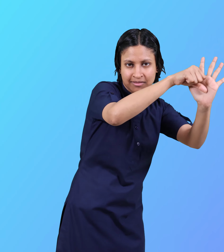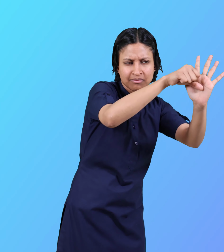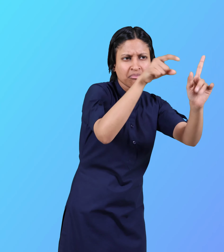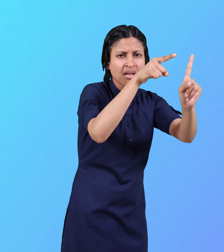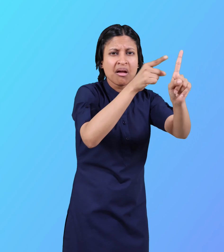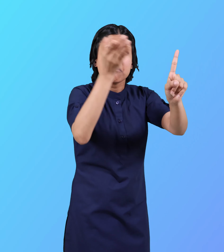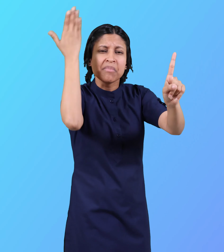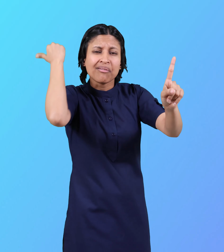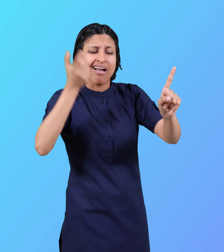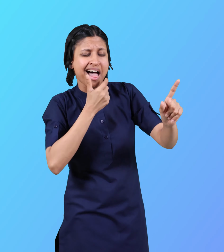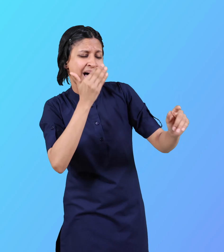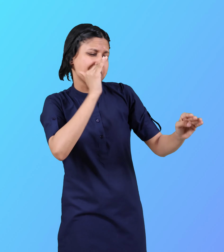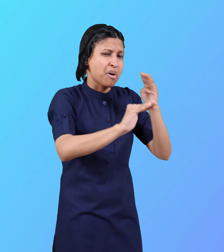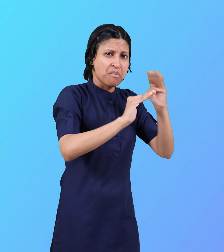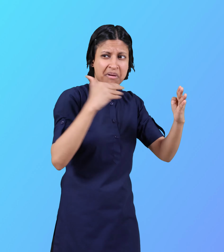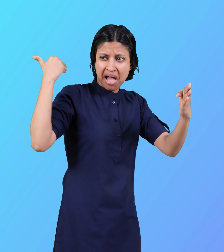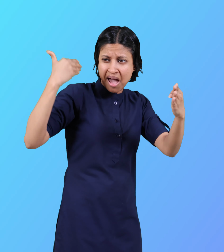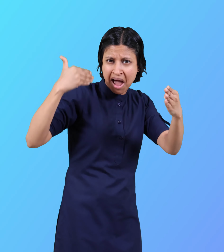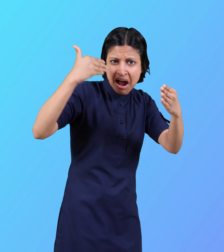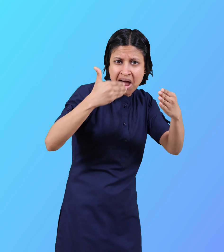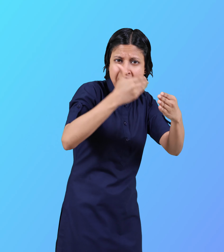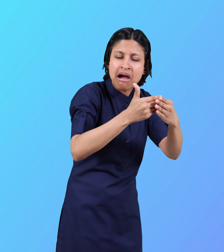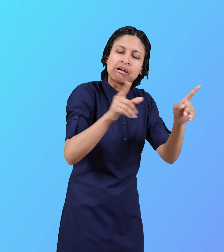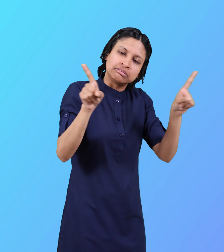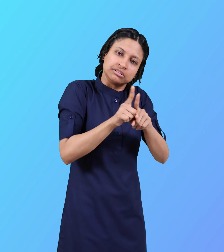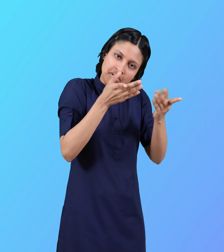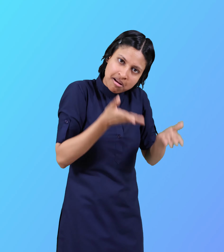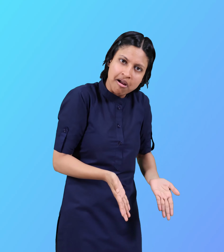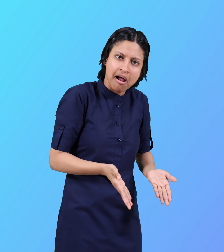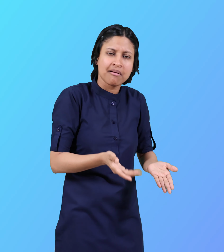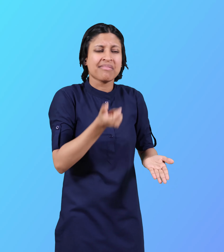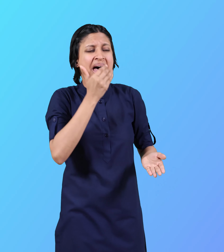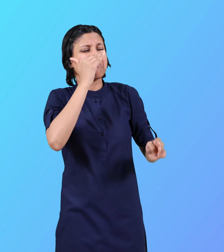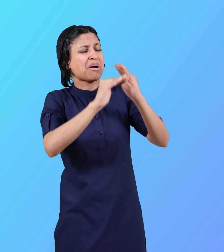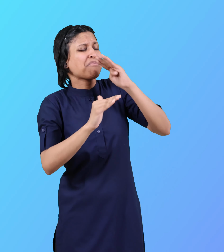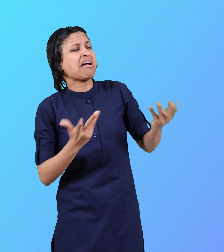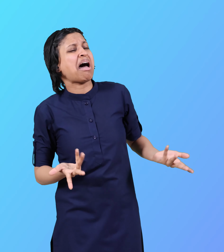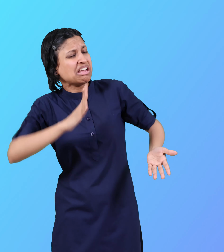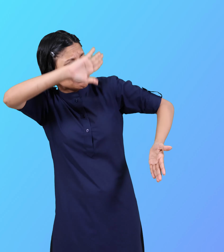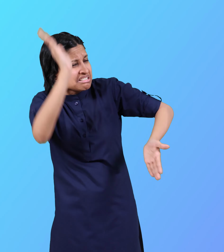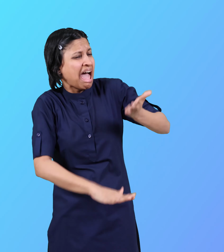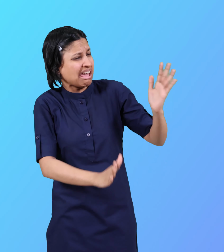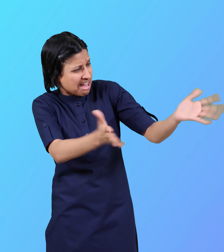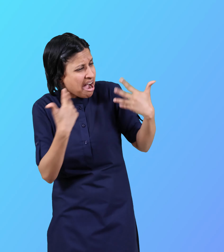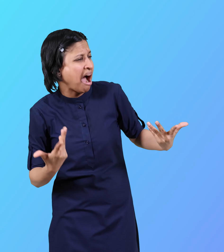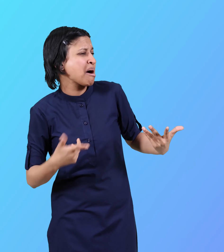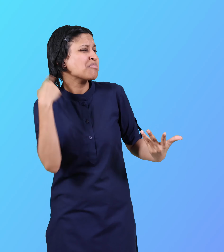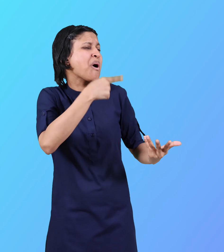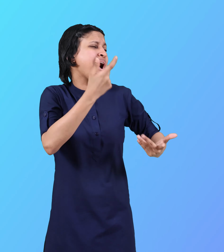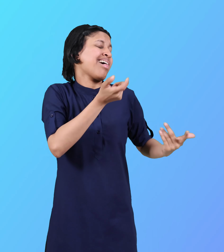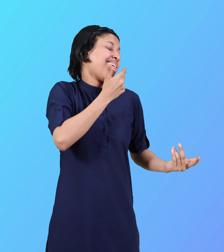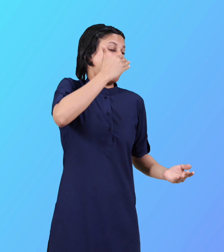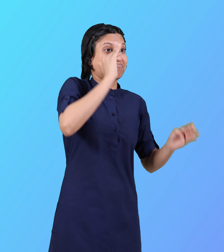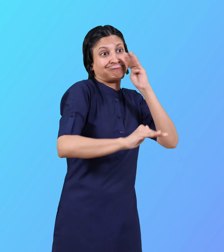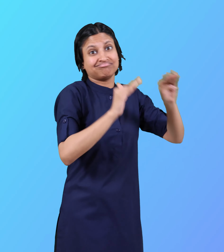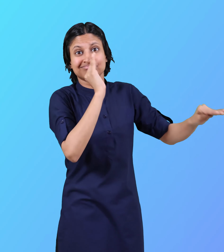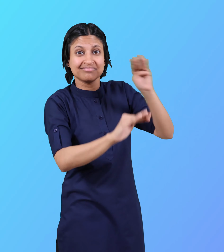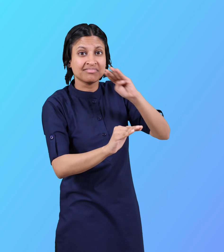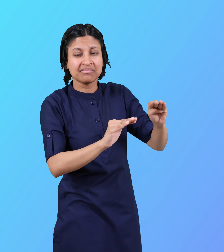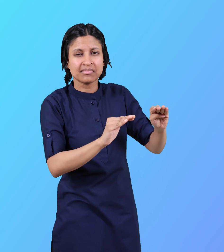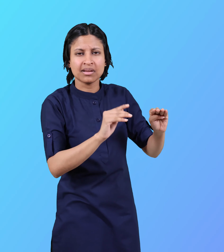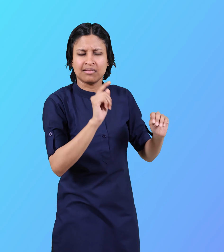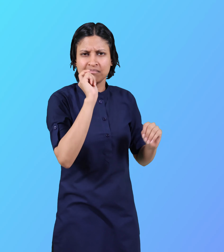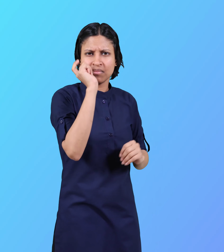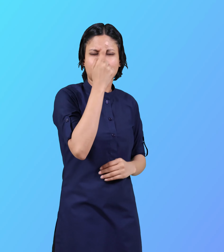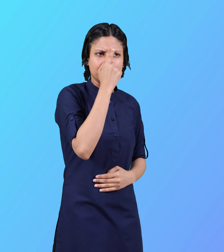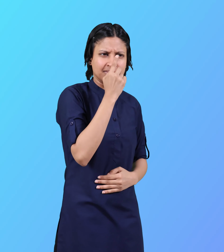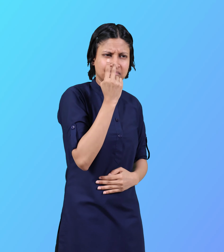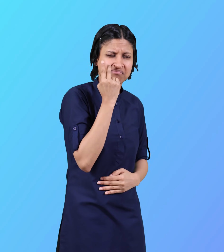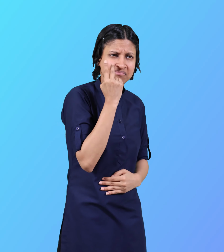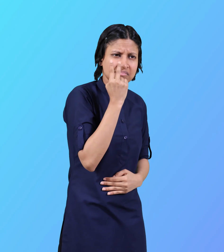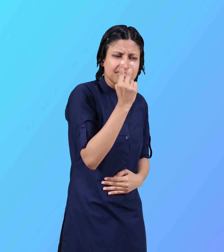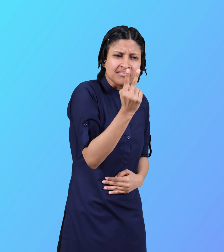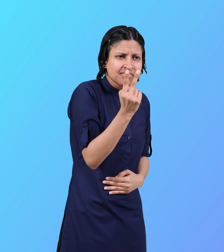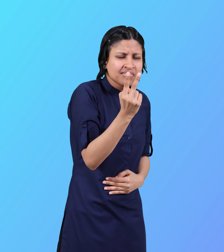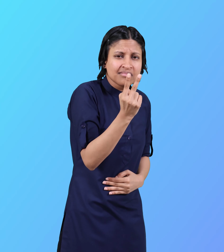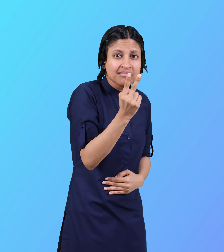Goliath shouted things against Israel as usual. David heard what he said.